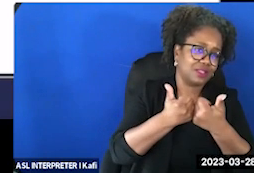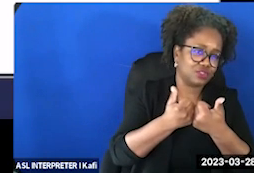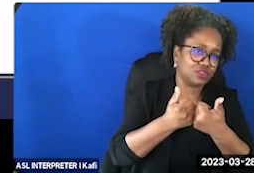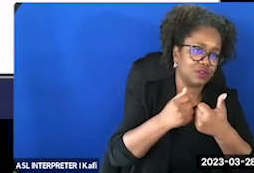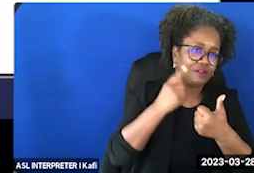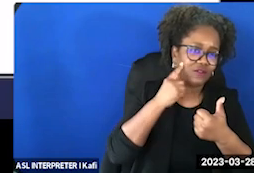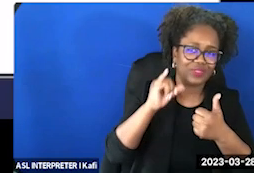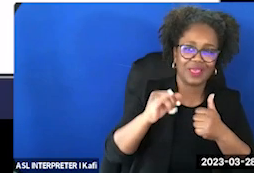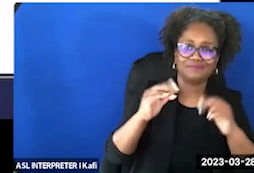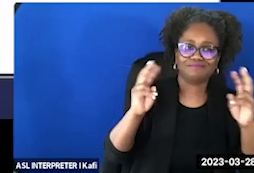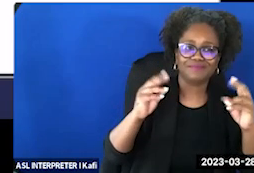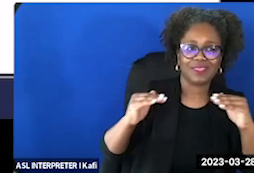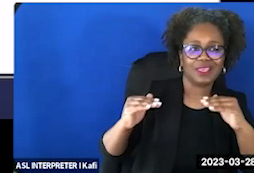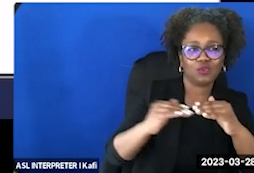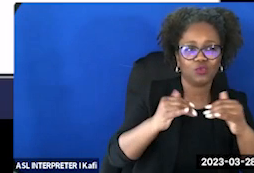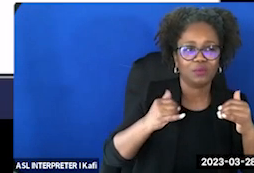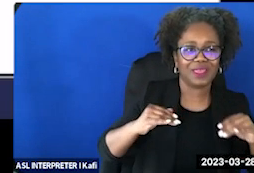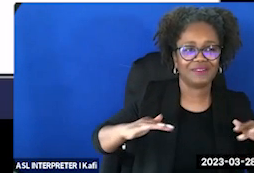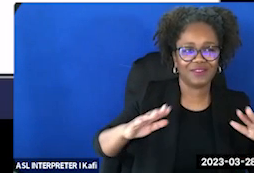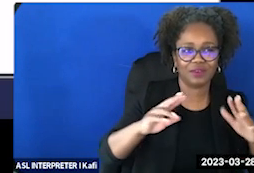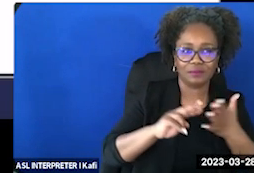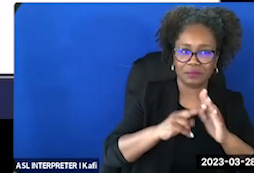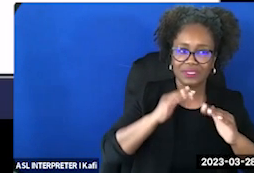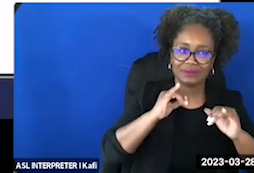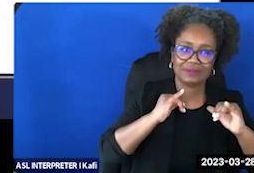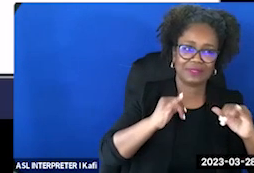Debbie Stine, Science & Technology Policy Academy: So here is the overview of